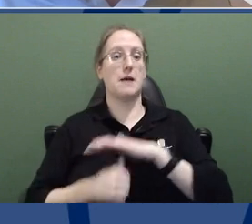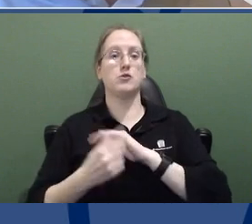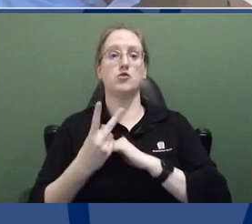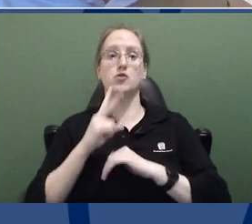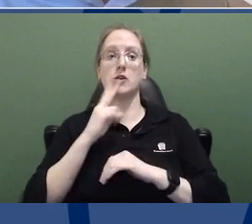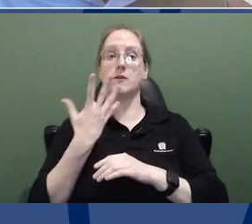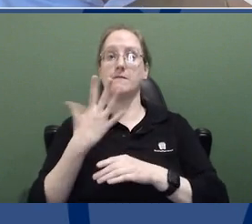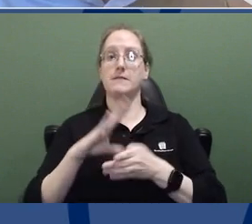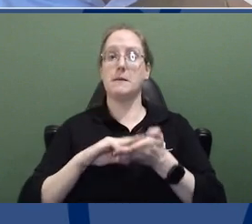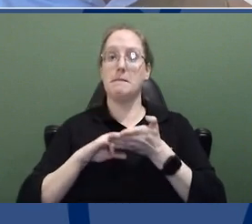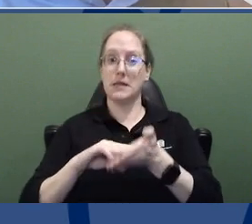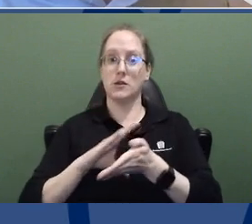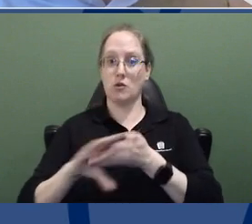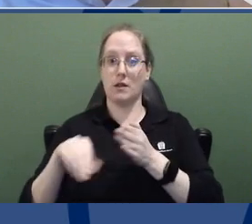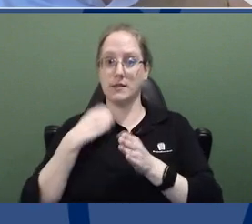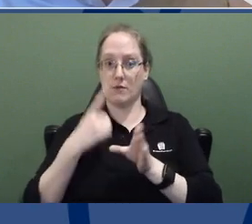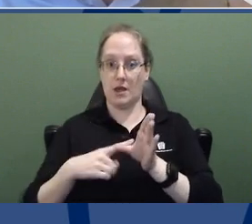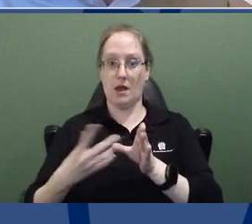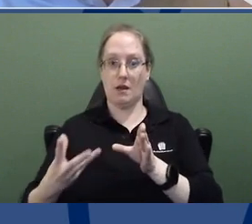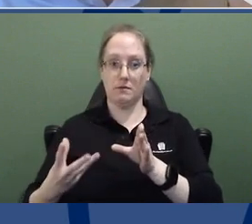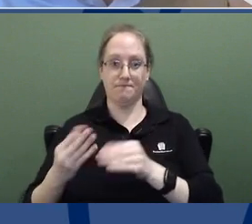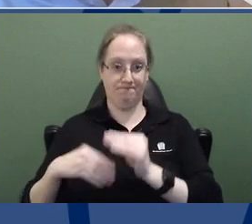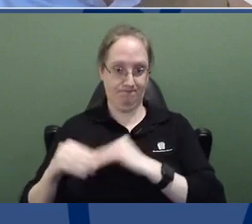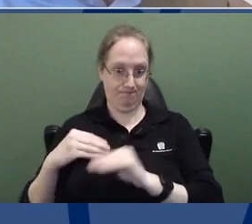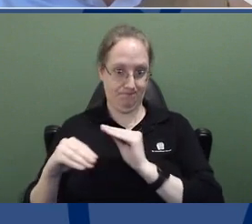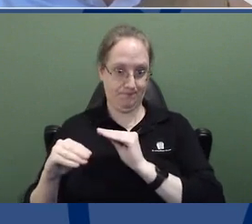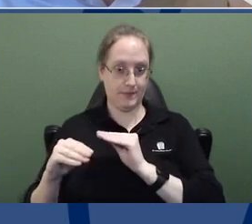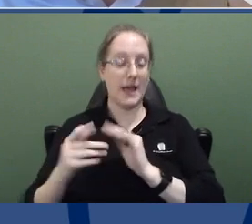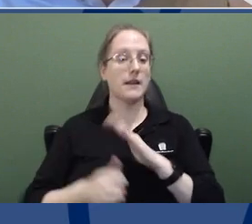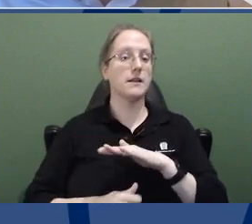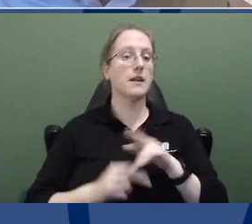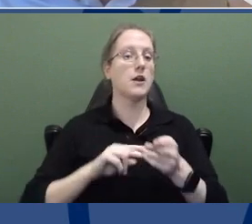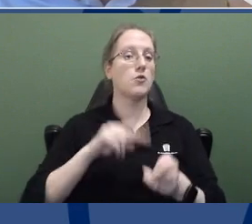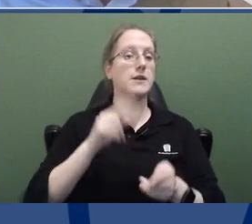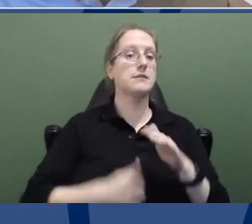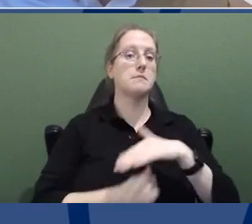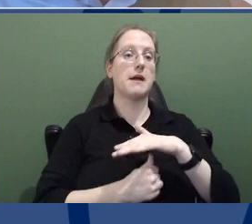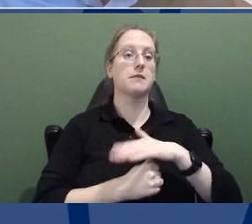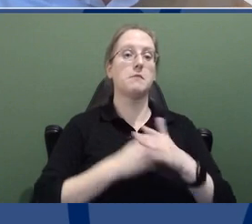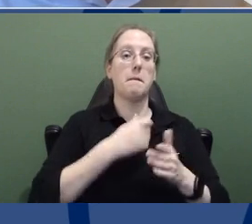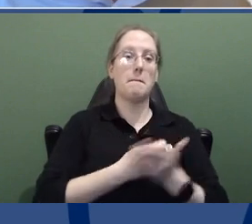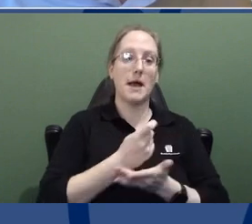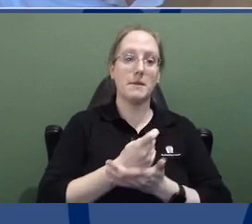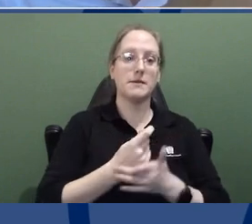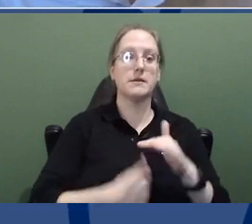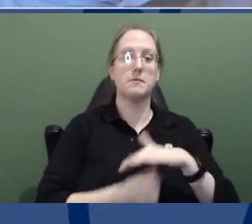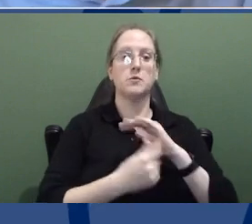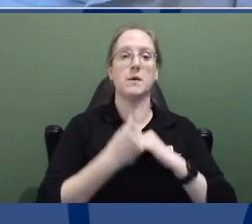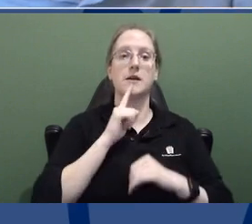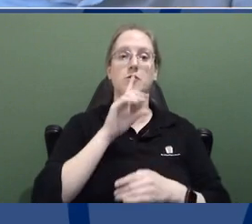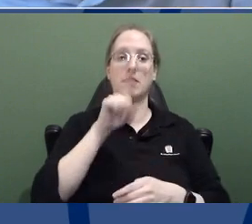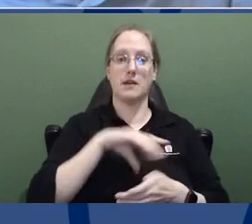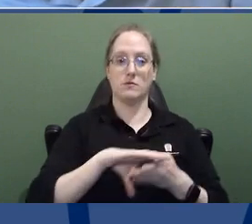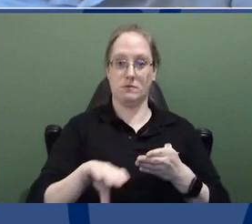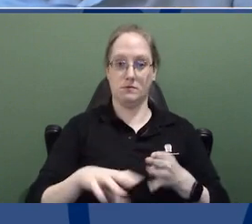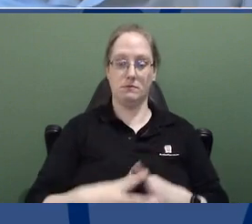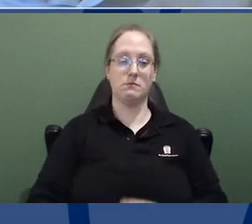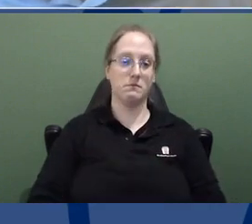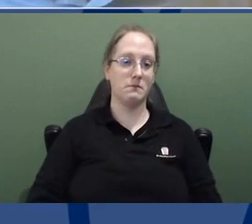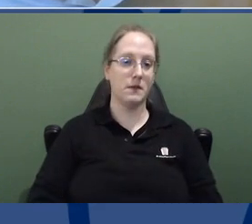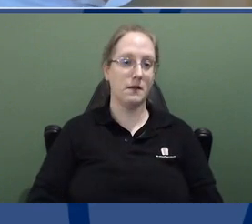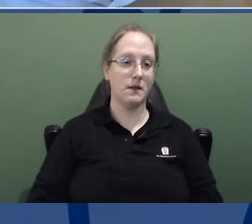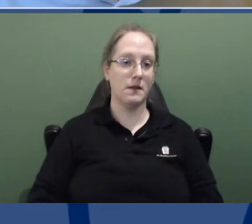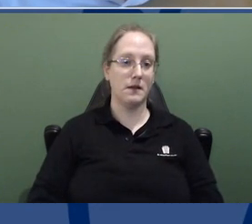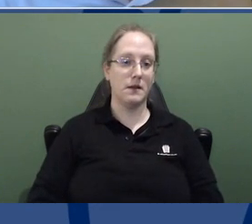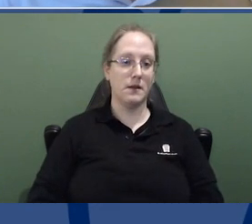a year, and increased the maximum payments to 100,000. So with each of these new announcements,